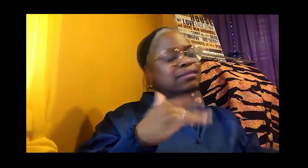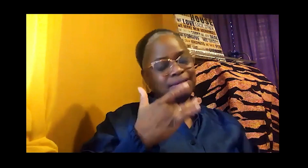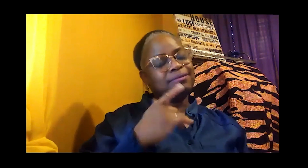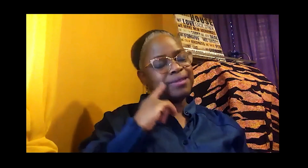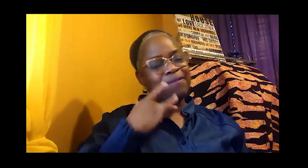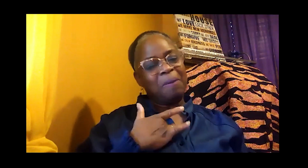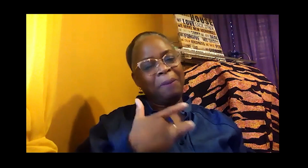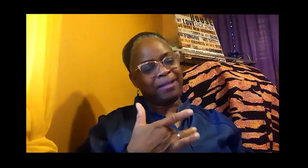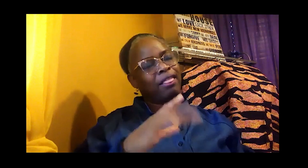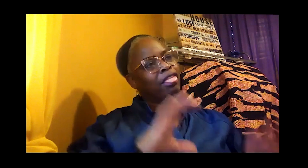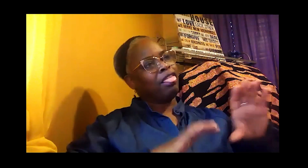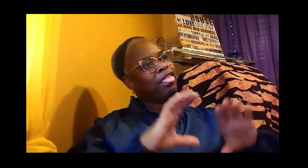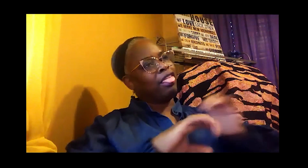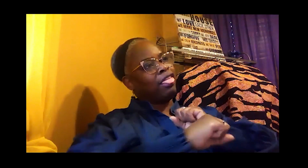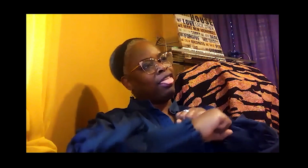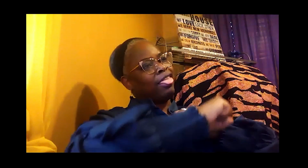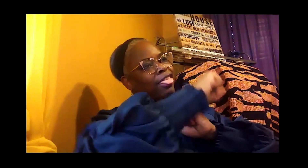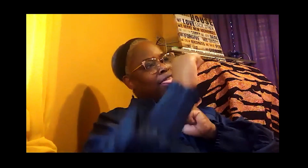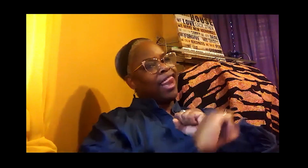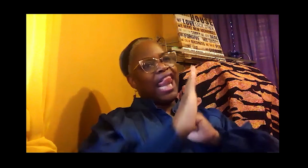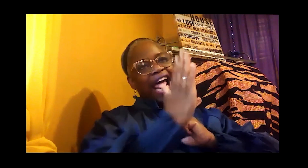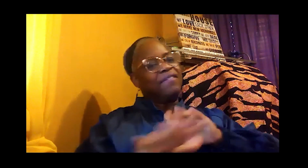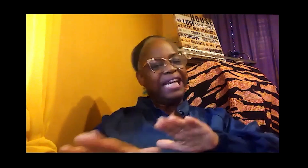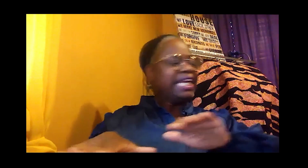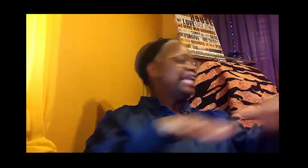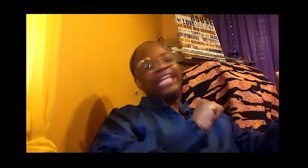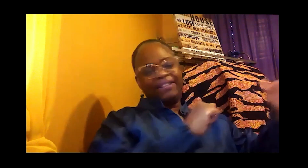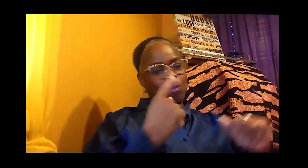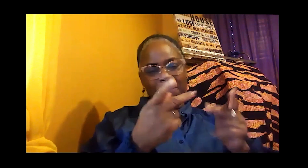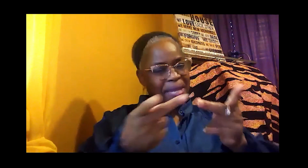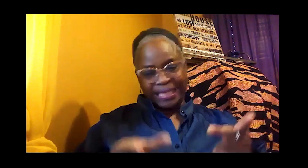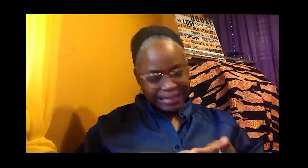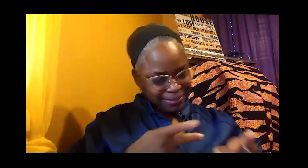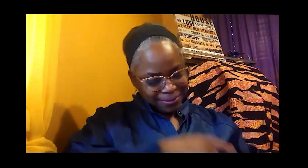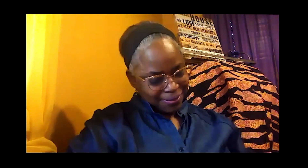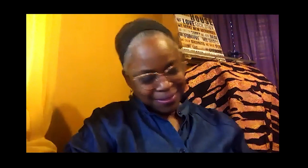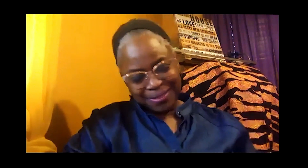to urge the Deaf patrons out of the venue as you know, Deaf patrons can chat forever,